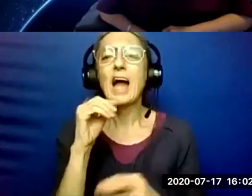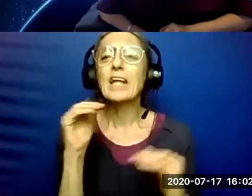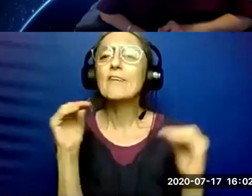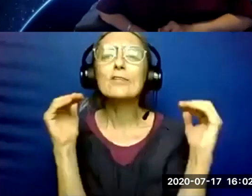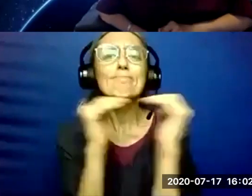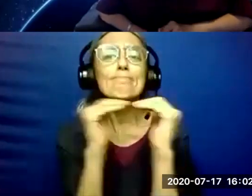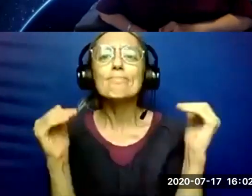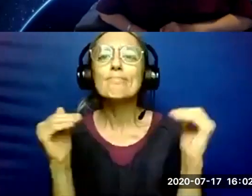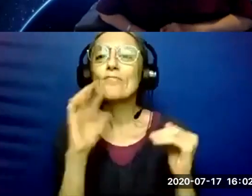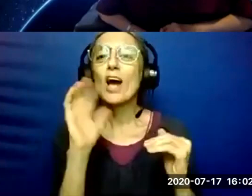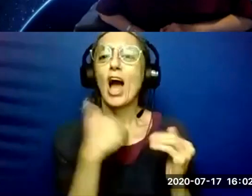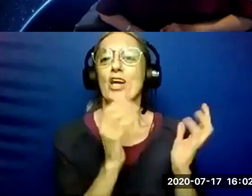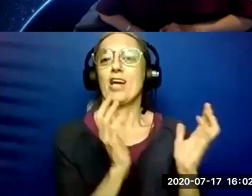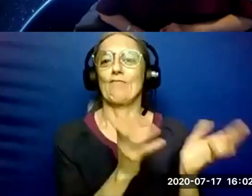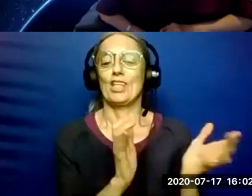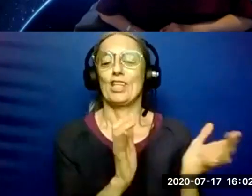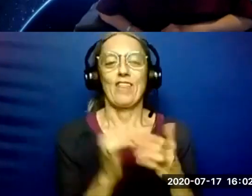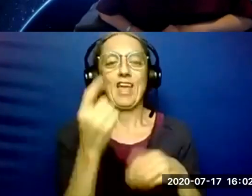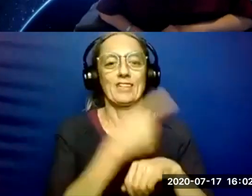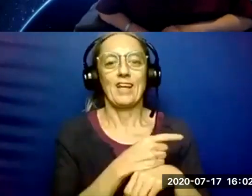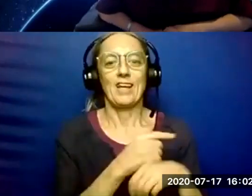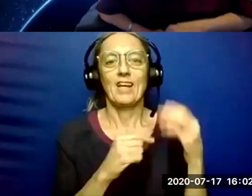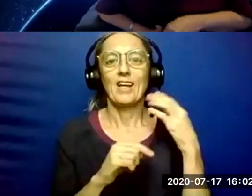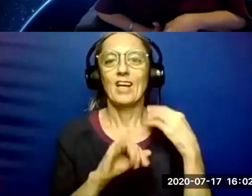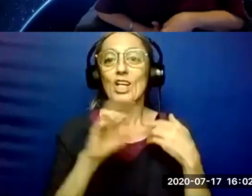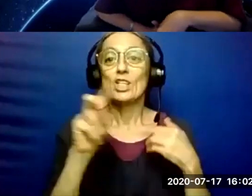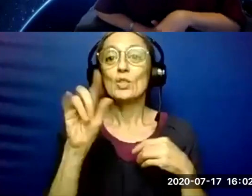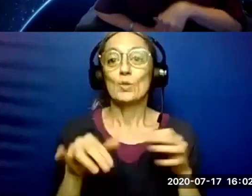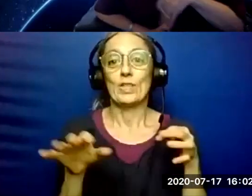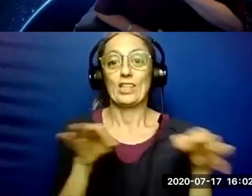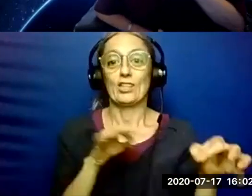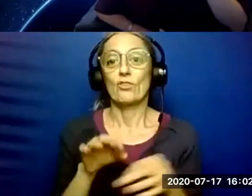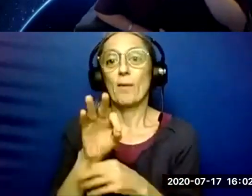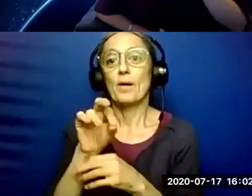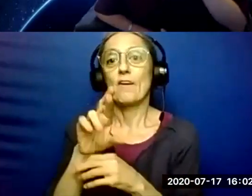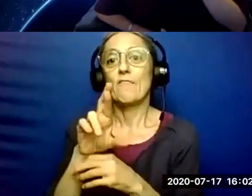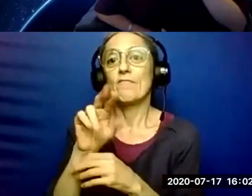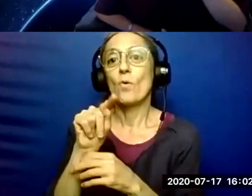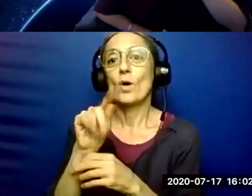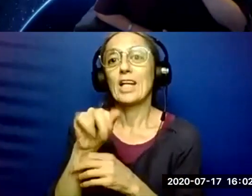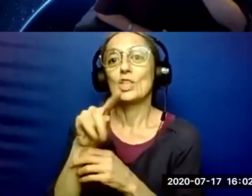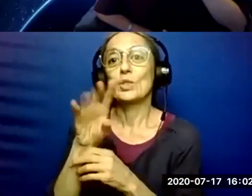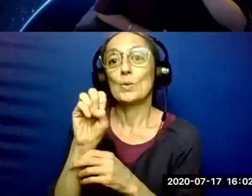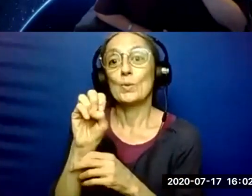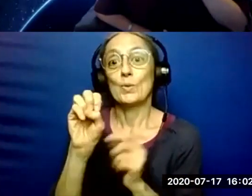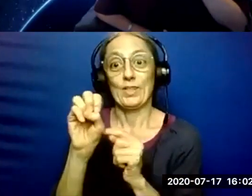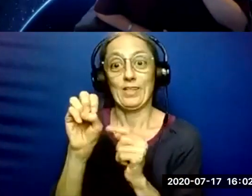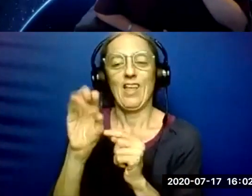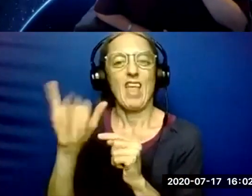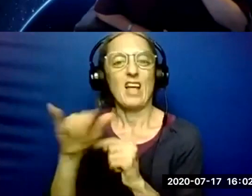Judy had described fortitude as her personal strength during the interview. OMG.